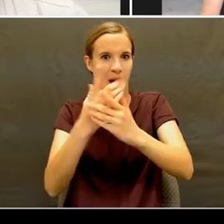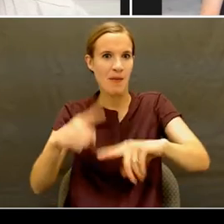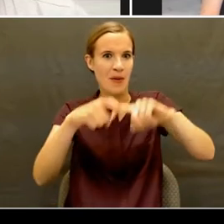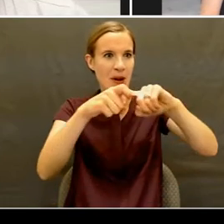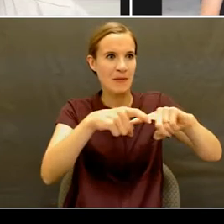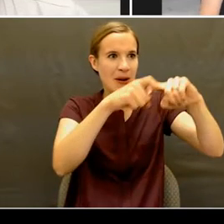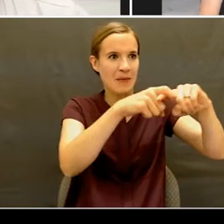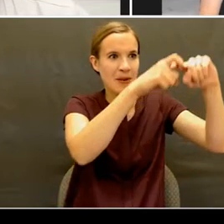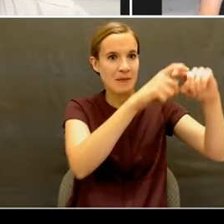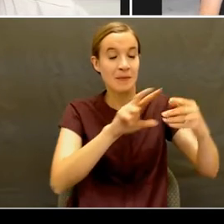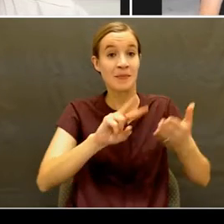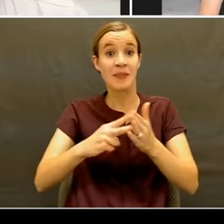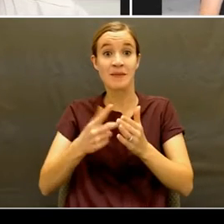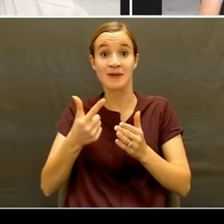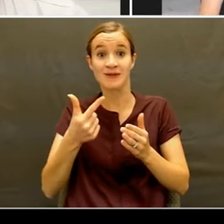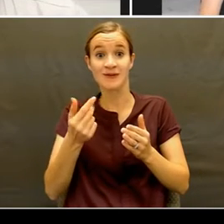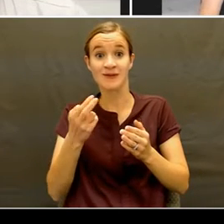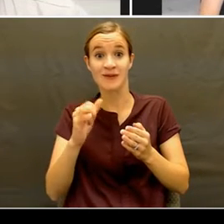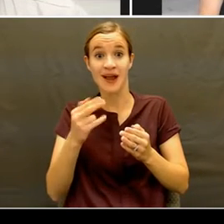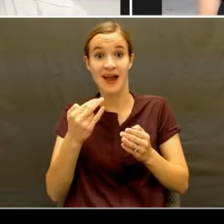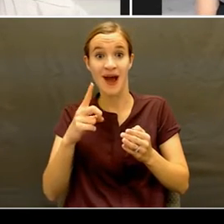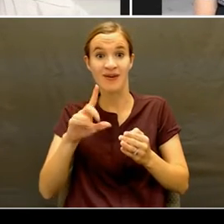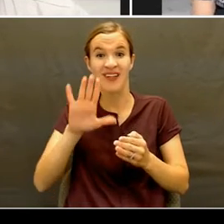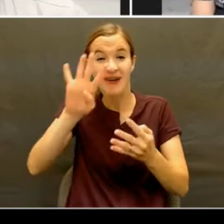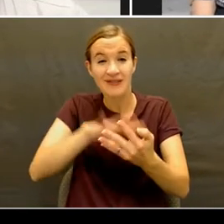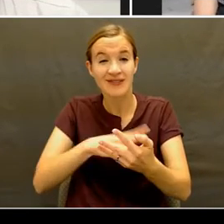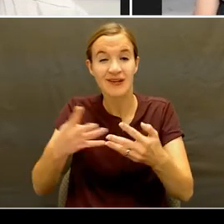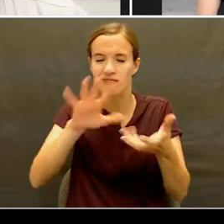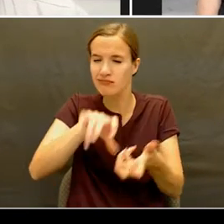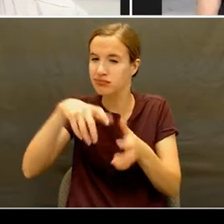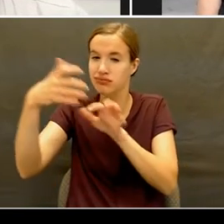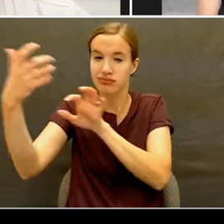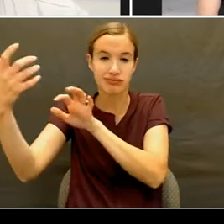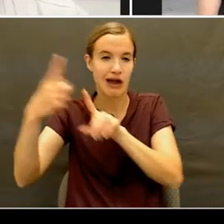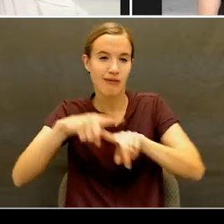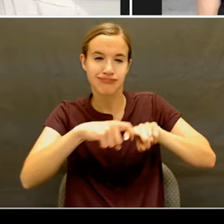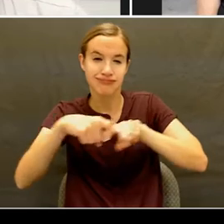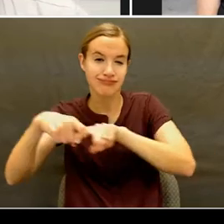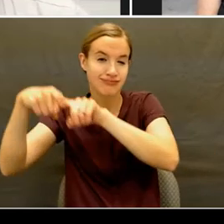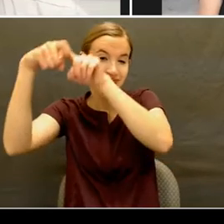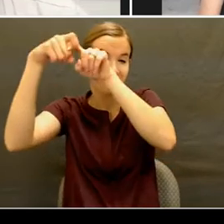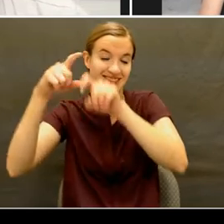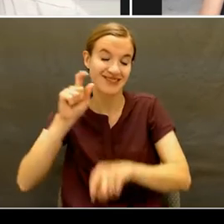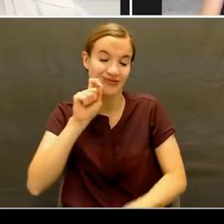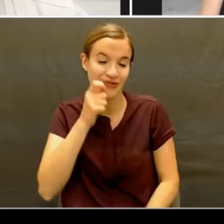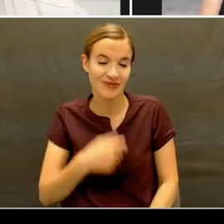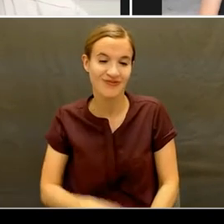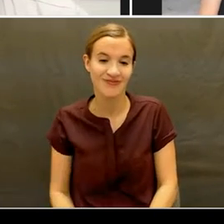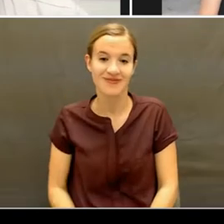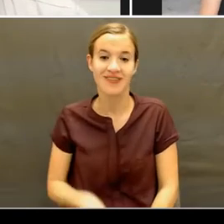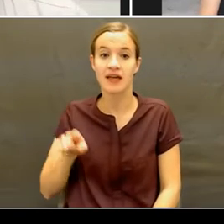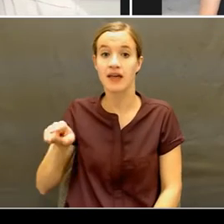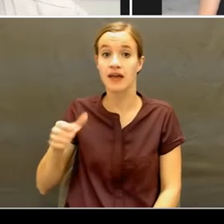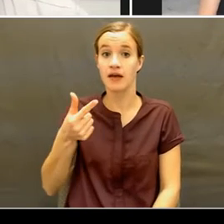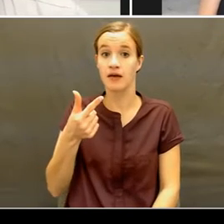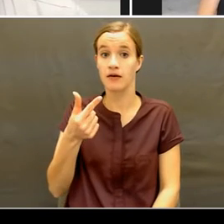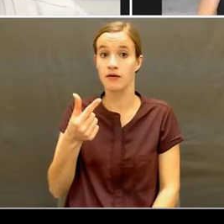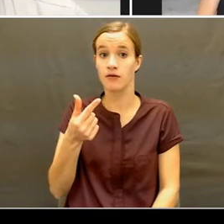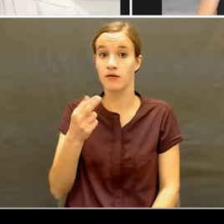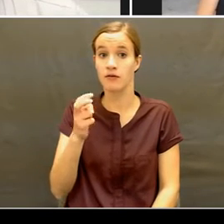though Greyhound wasn't a public entity, it was a private own and they worried about, you know, "it